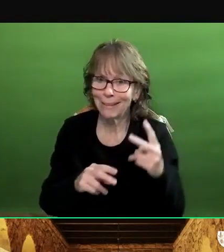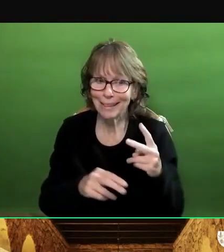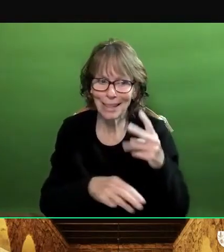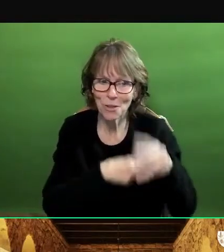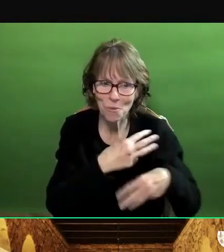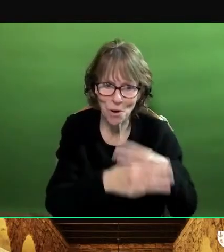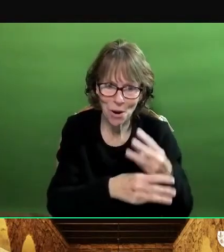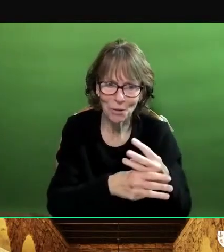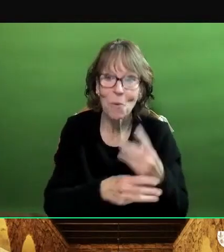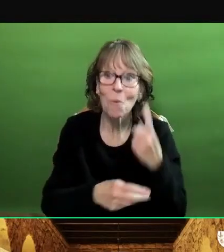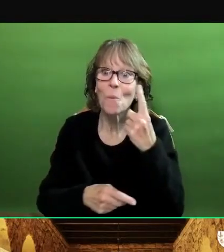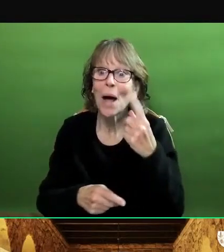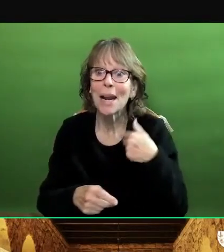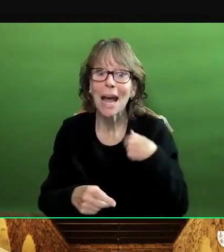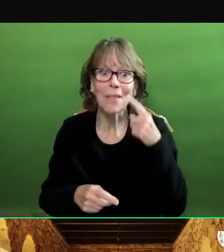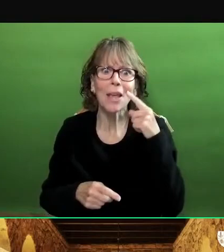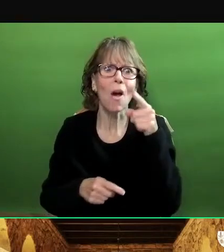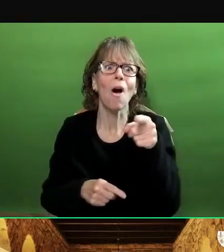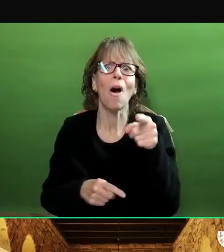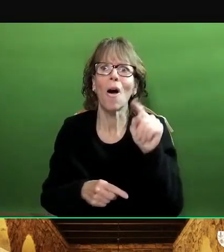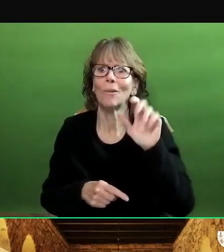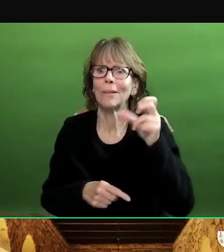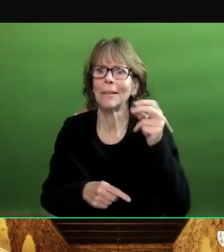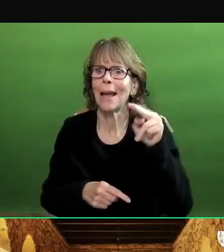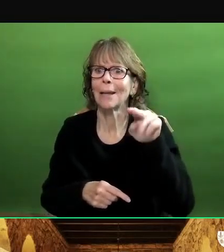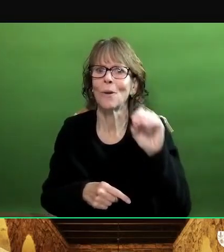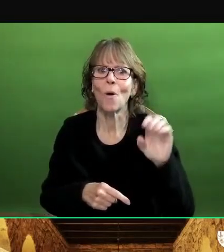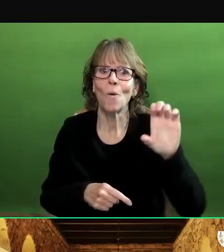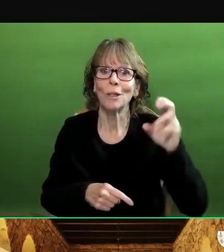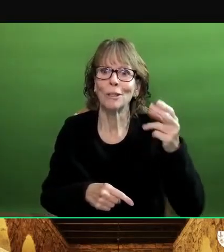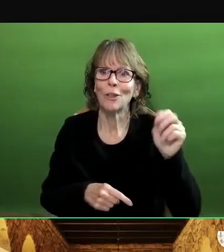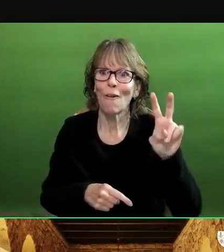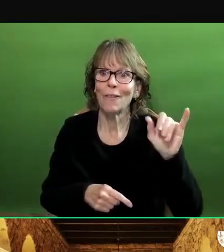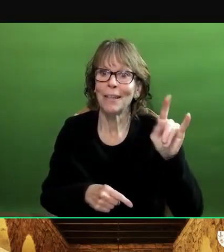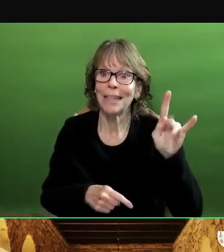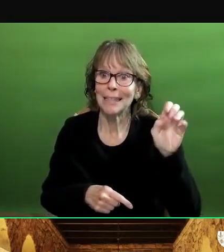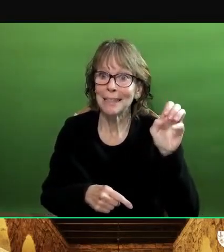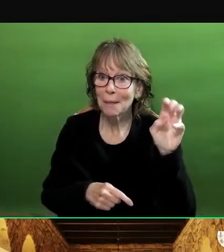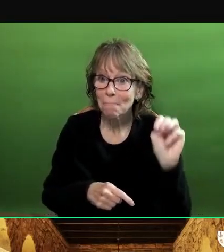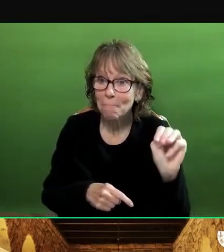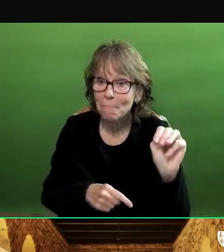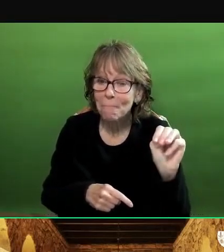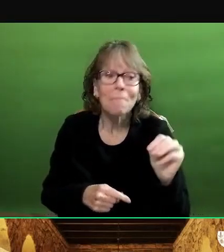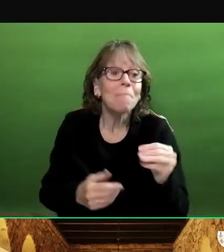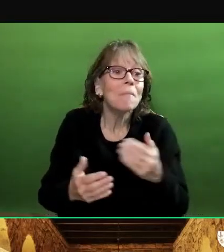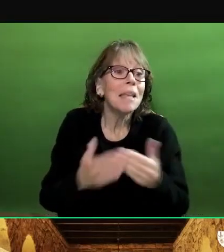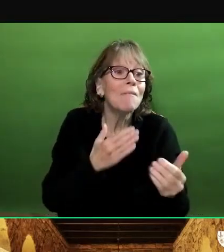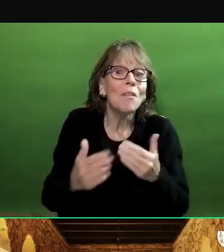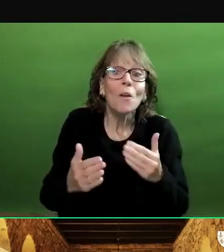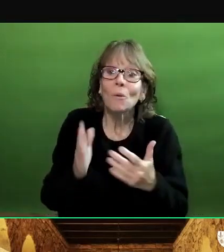was this idea of techno-shamanism. Just because technology can do something for us doesn't mean